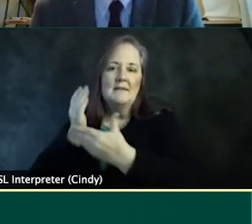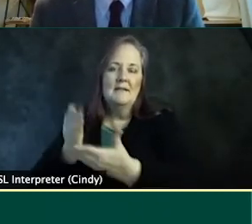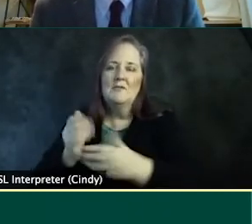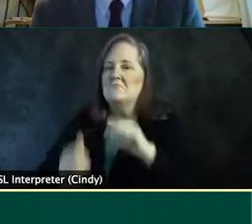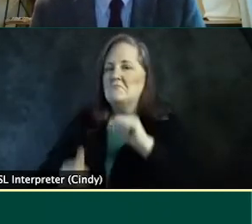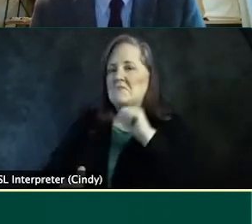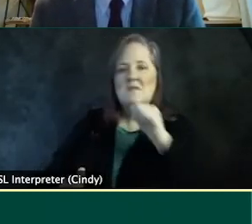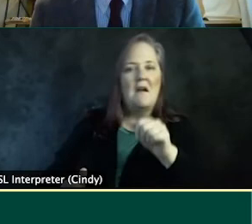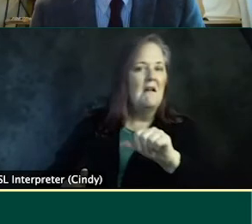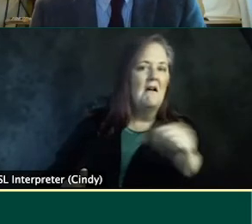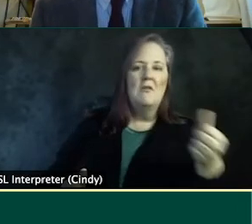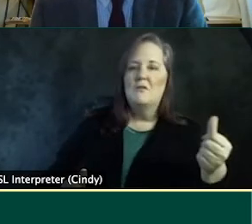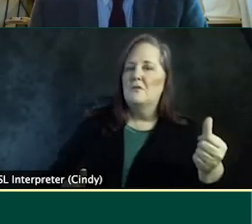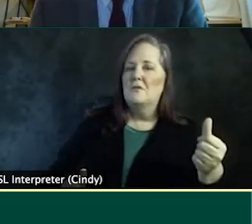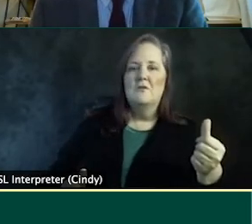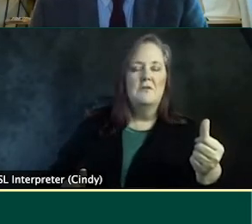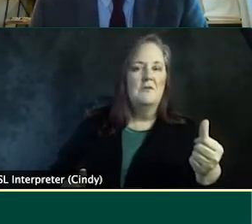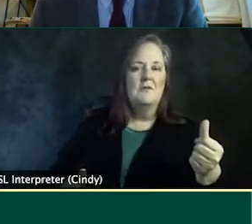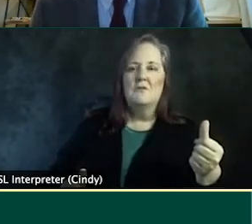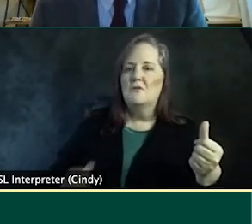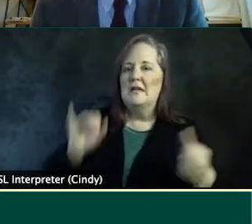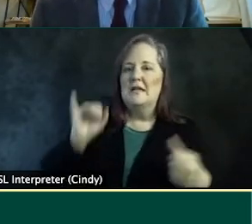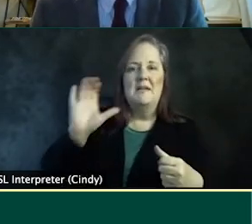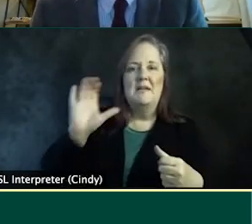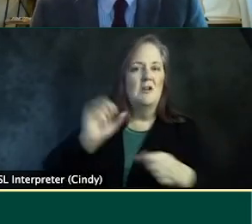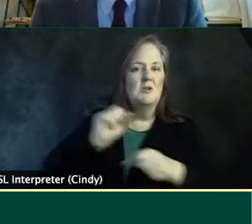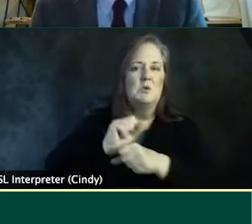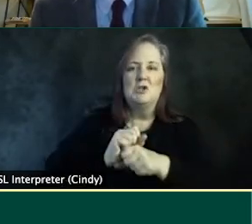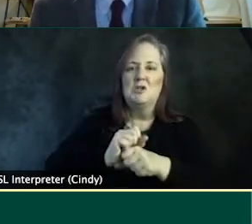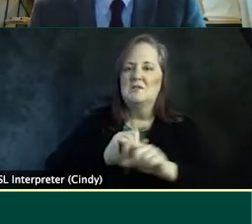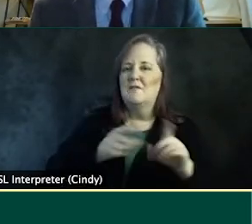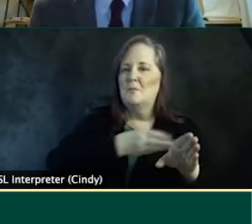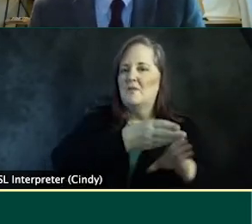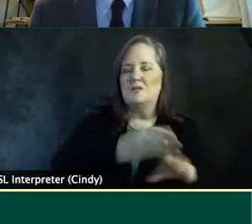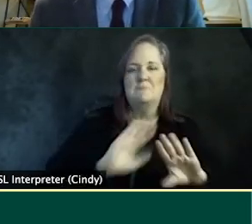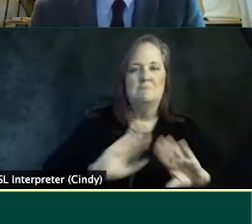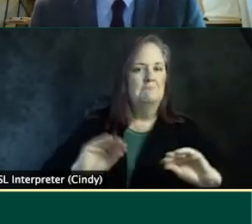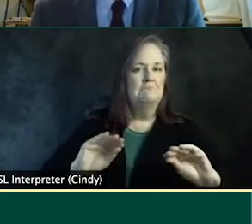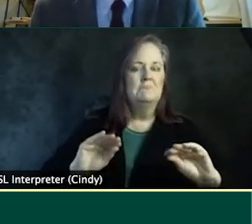to having a sexual harassment policy, conducting criminal background checks